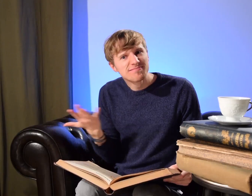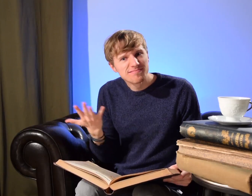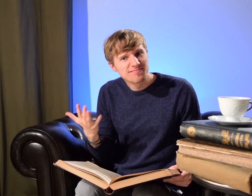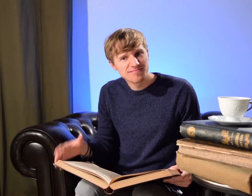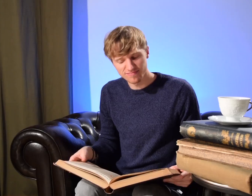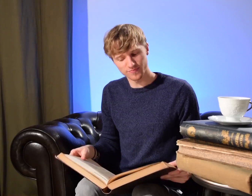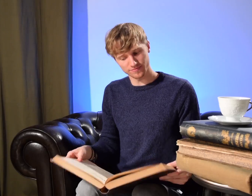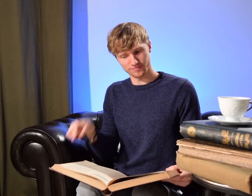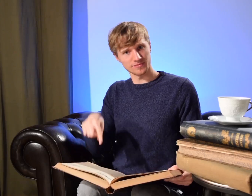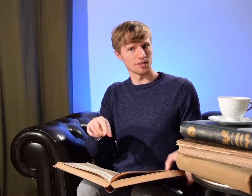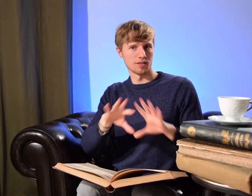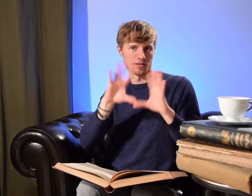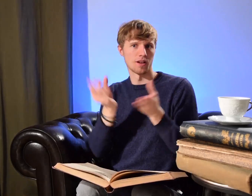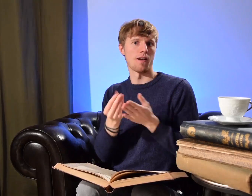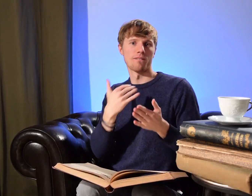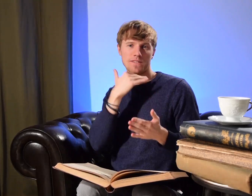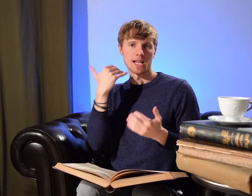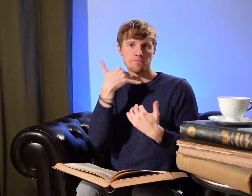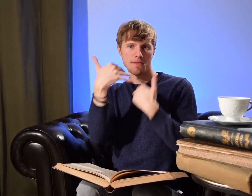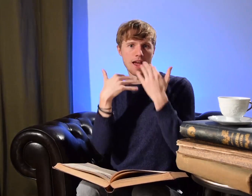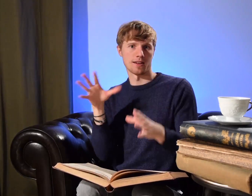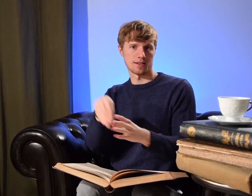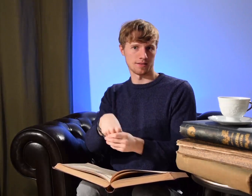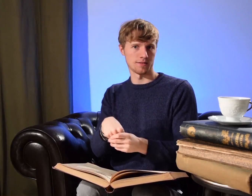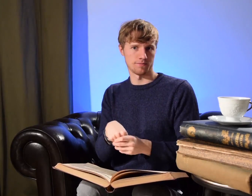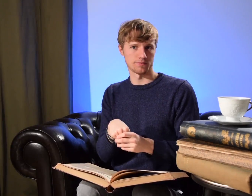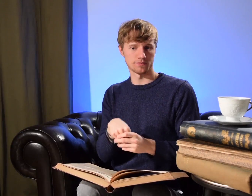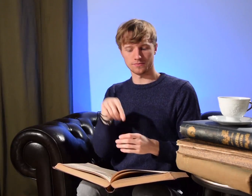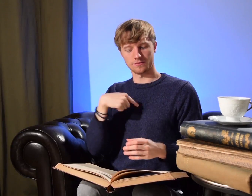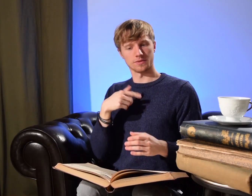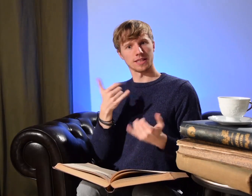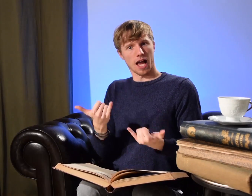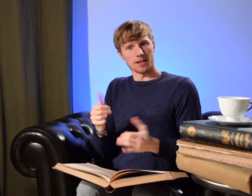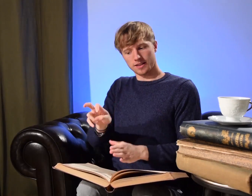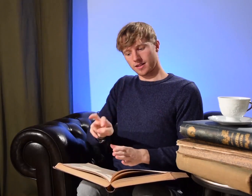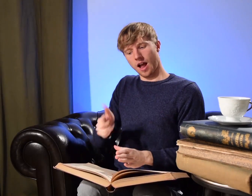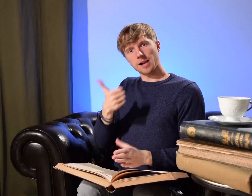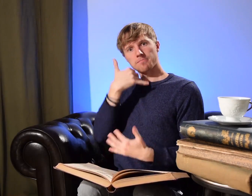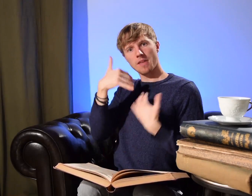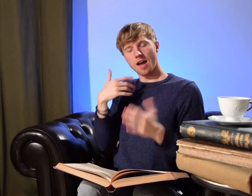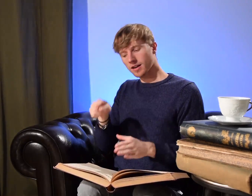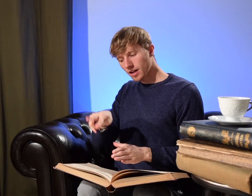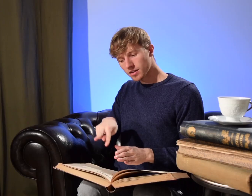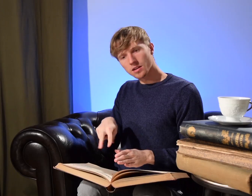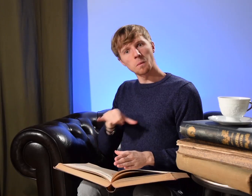What is it about? It´s a book full of fairy-tales and stories. I´m going to tell you a fairy-tale now